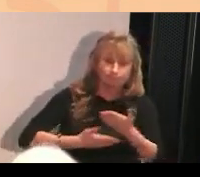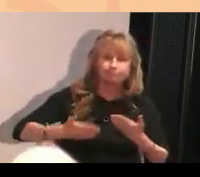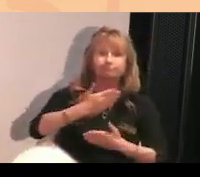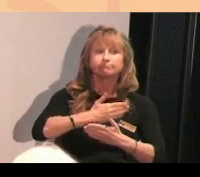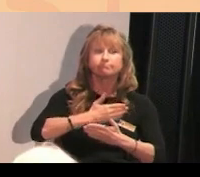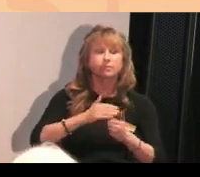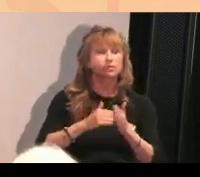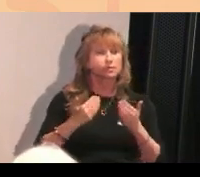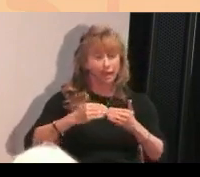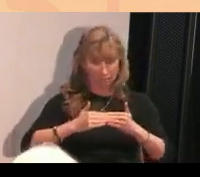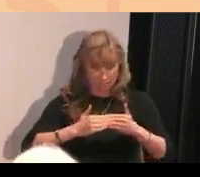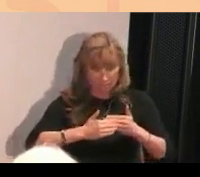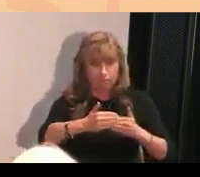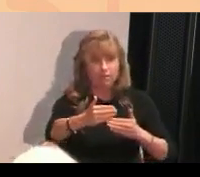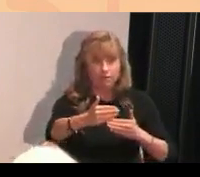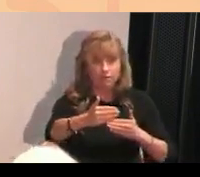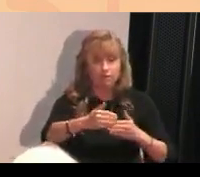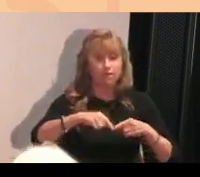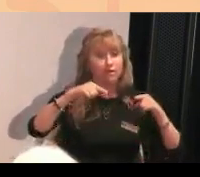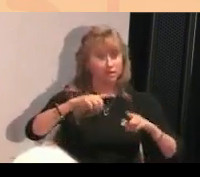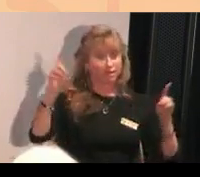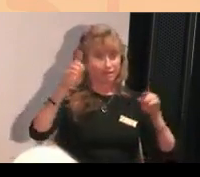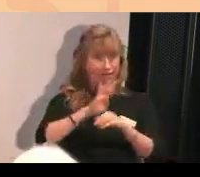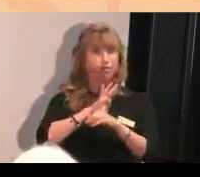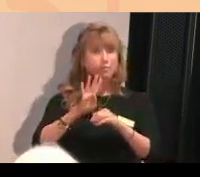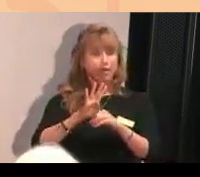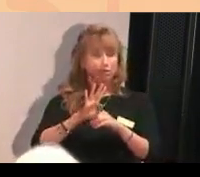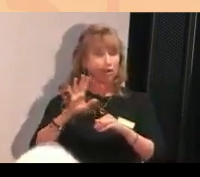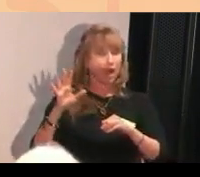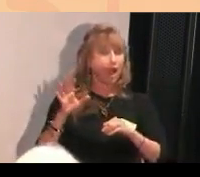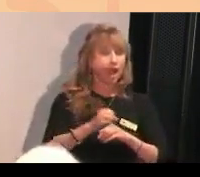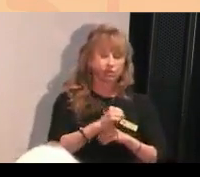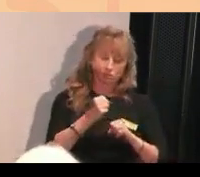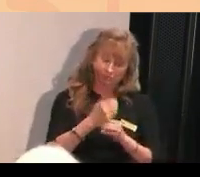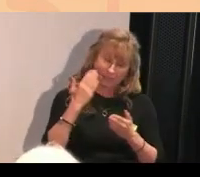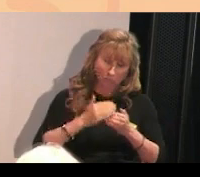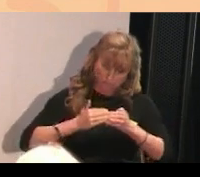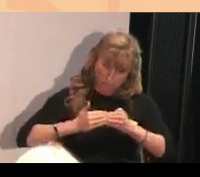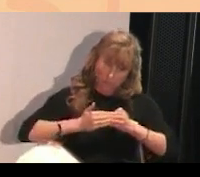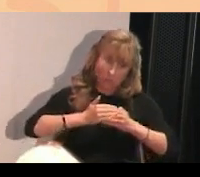a legacy that the current panel has inherited at a moment of great opportunity in this nation